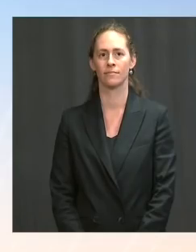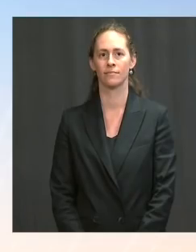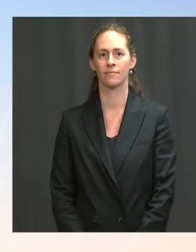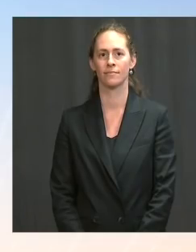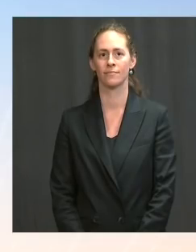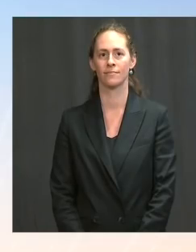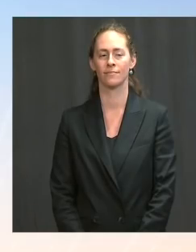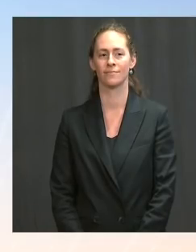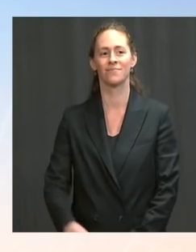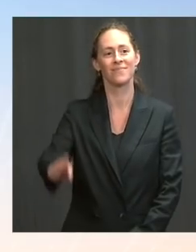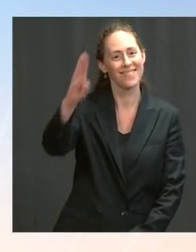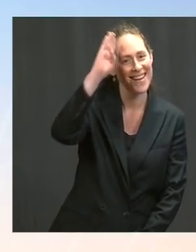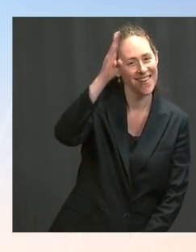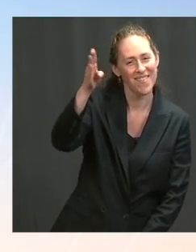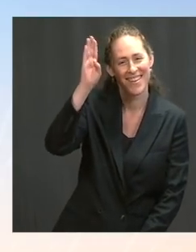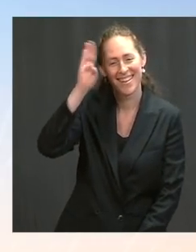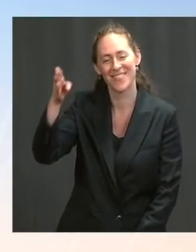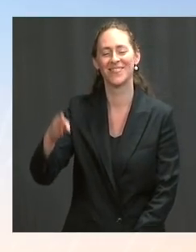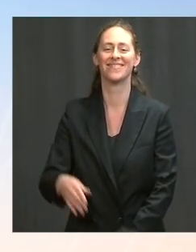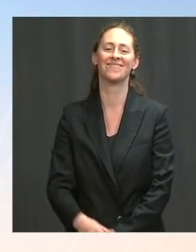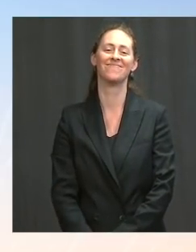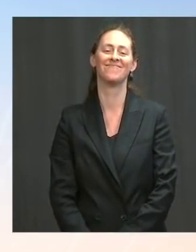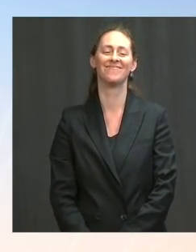Ms. Psaki: Hi, everyone. Happy Monday.